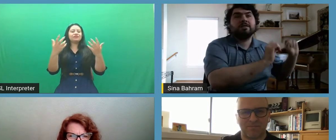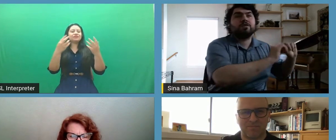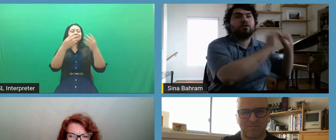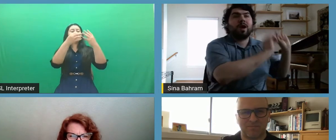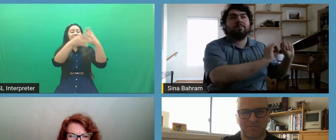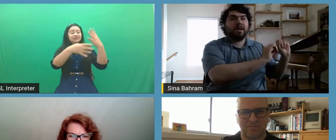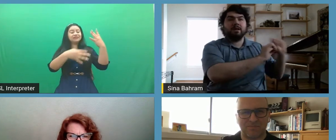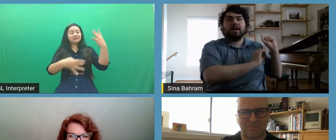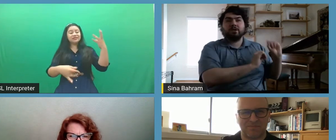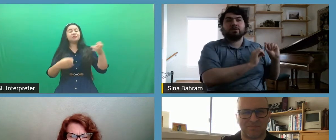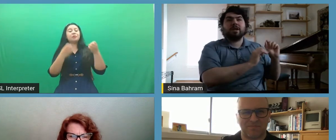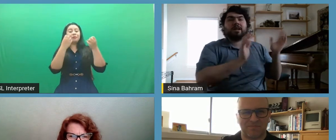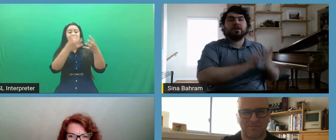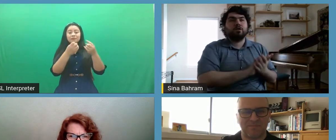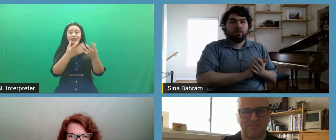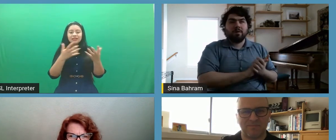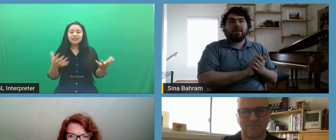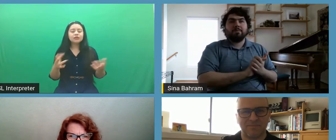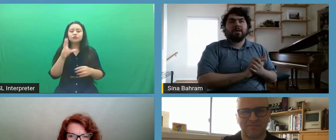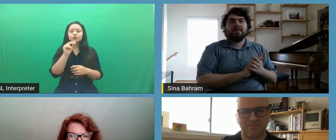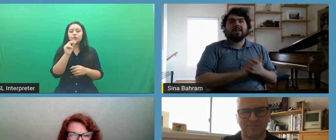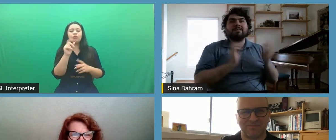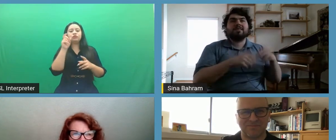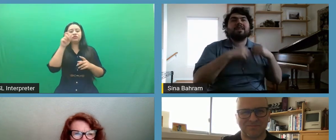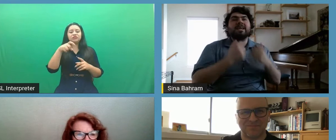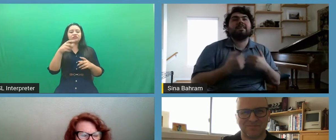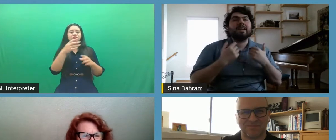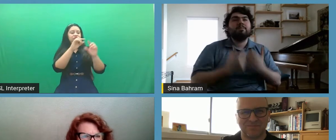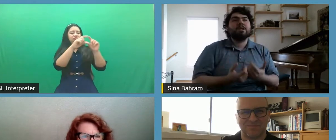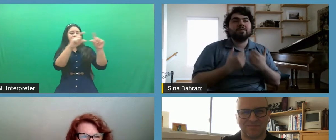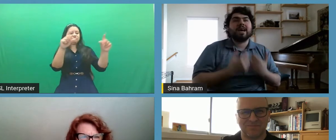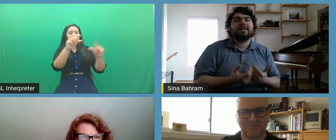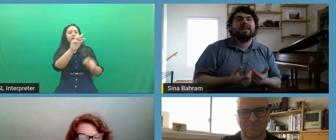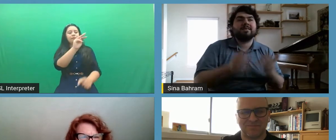describing lunch right, like you don't want that because it's a link. The image is acting